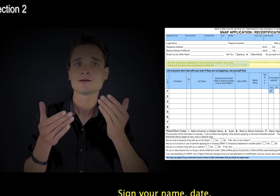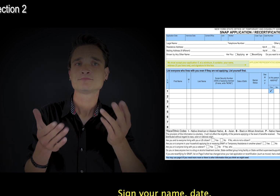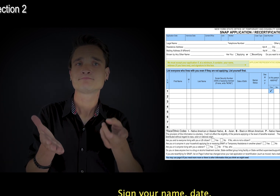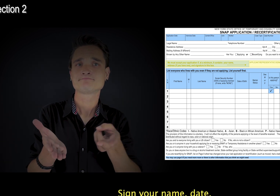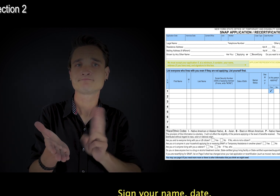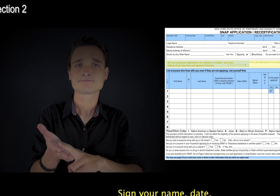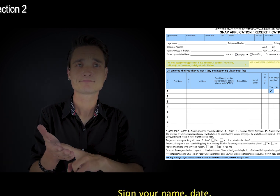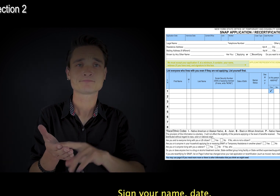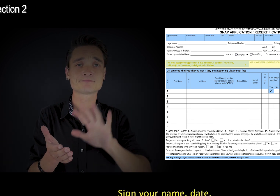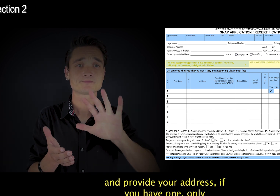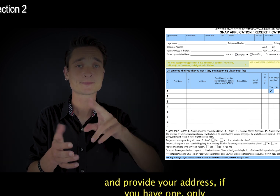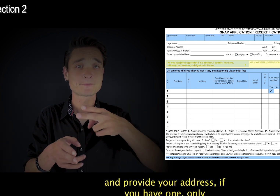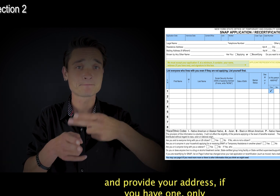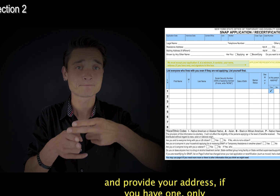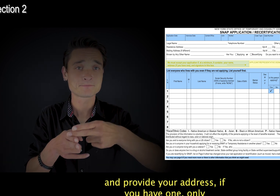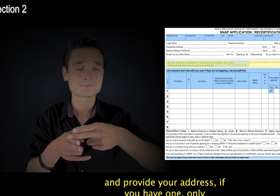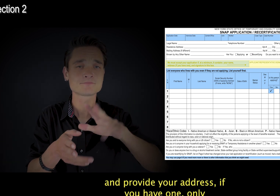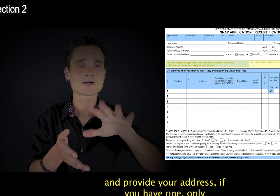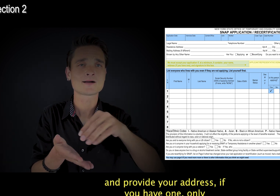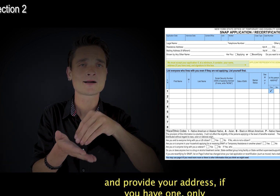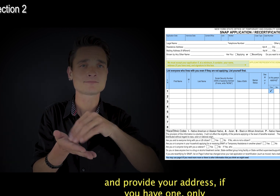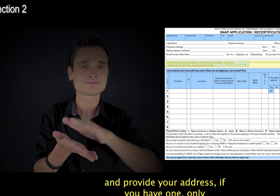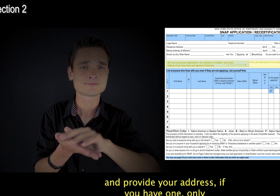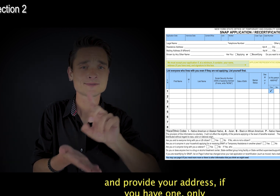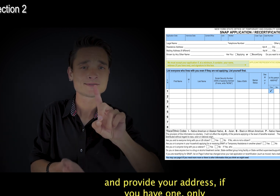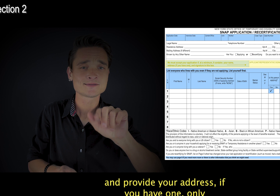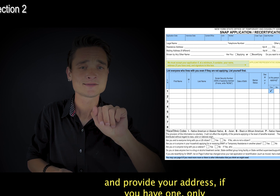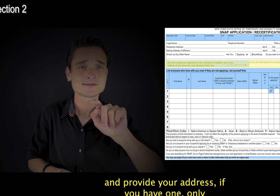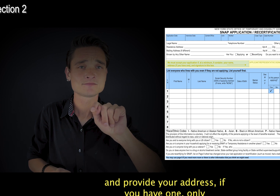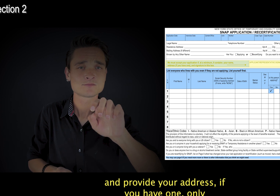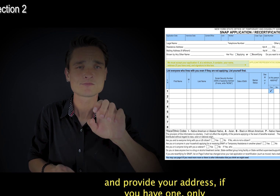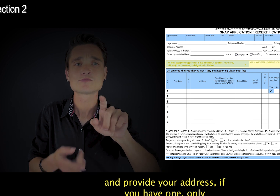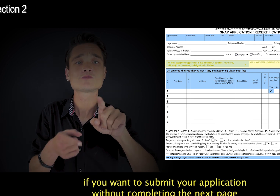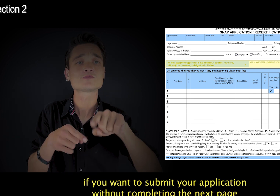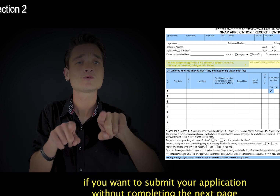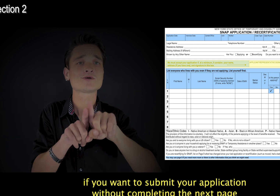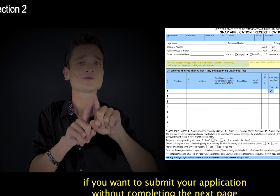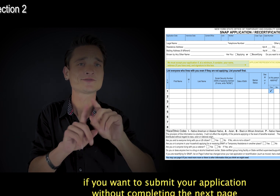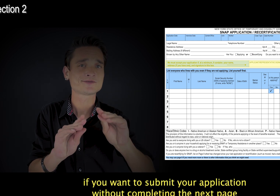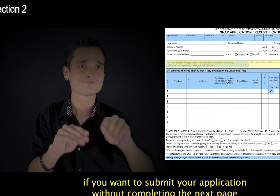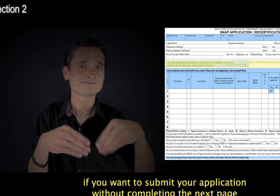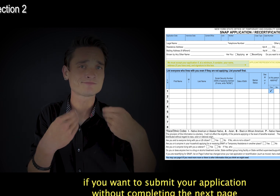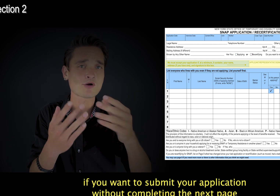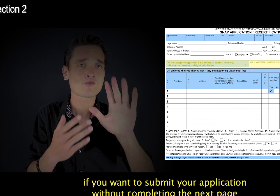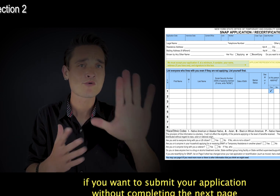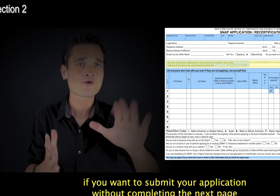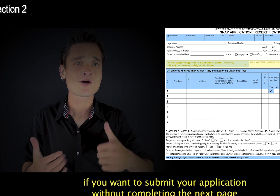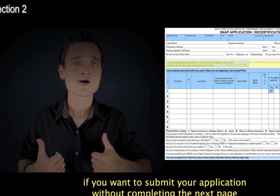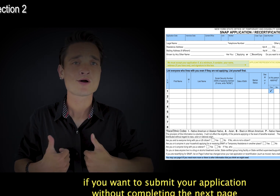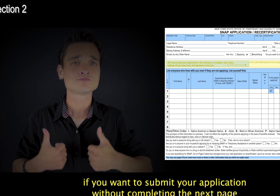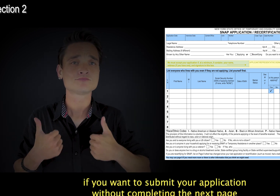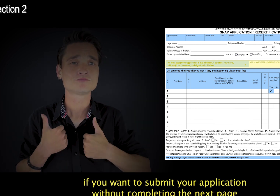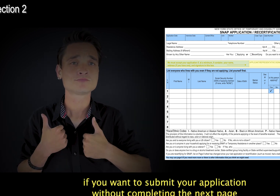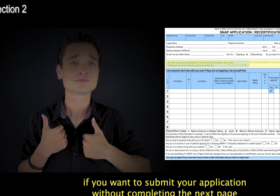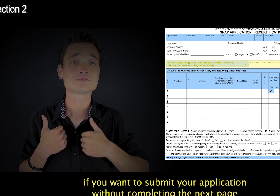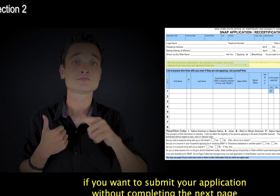Sign your name, date, and provide your address, if you have one, only if you want to submit your application without completing the next page